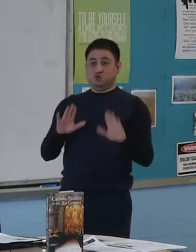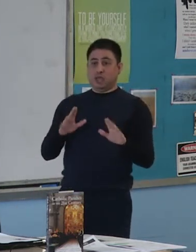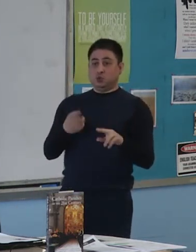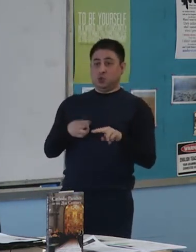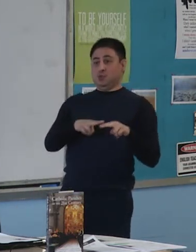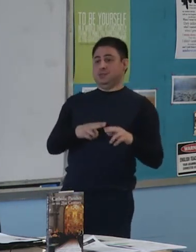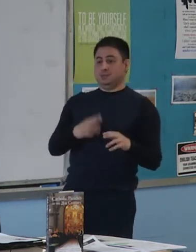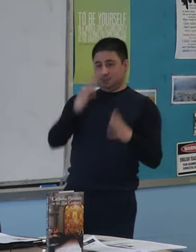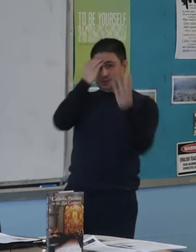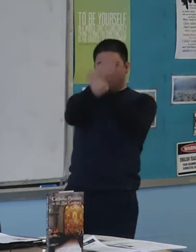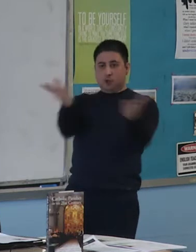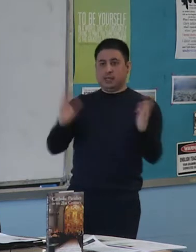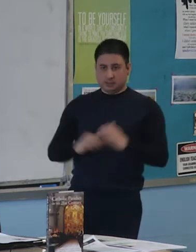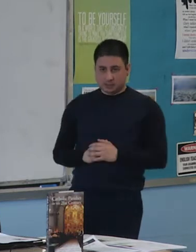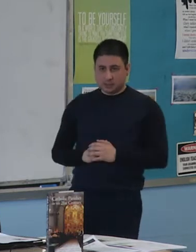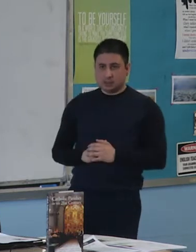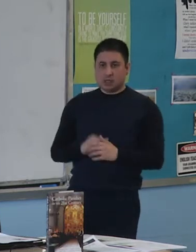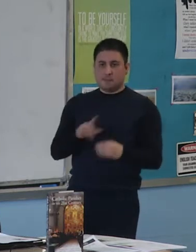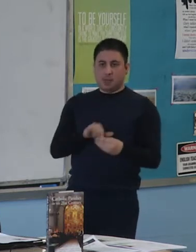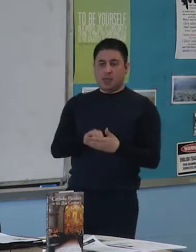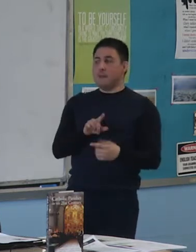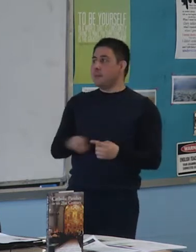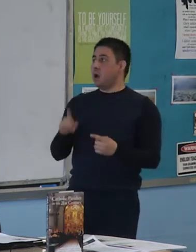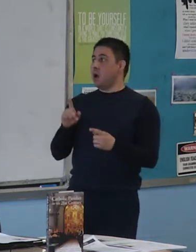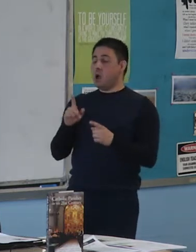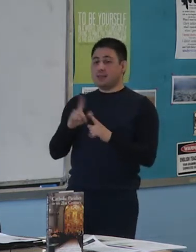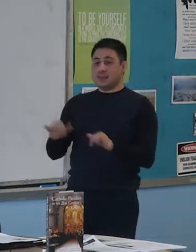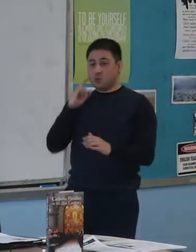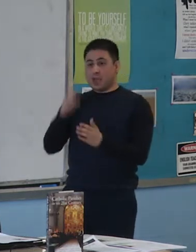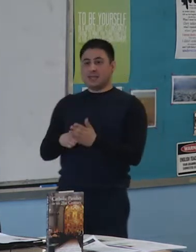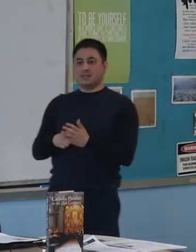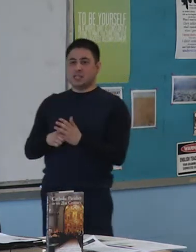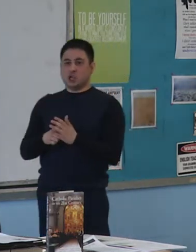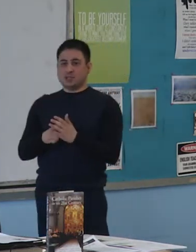awareness on that, but recognizing there's quite a gap there between the